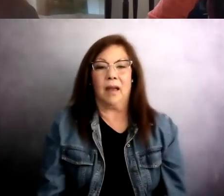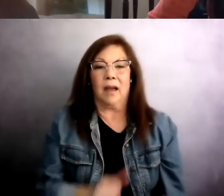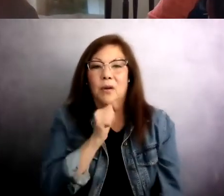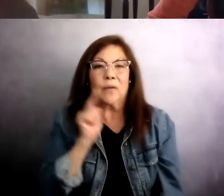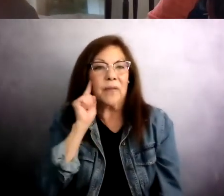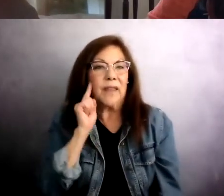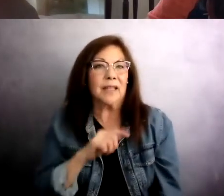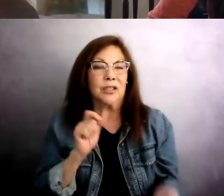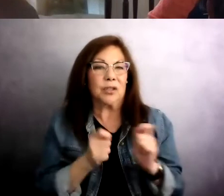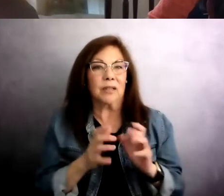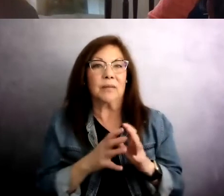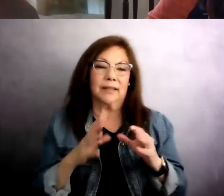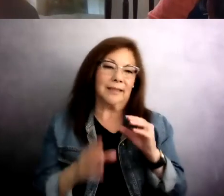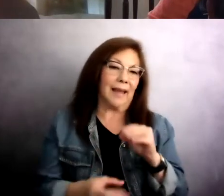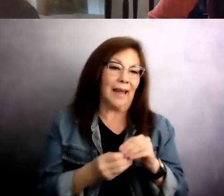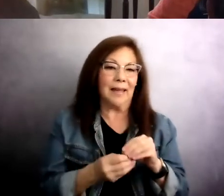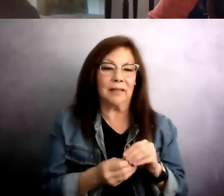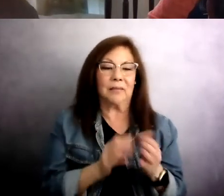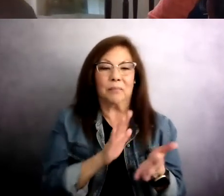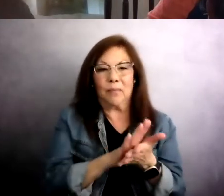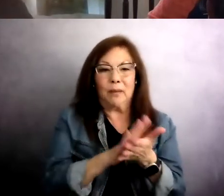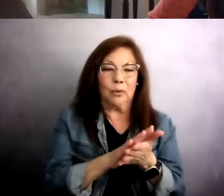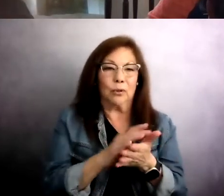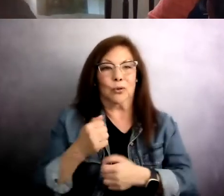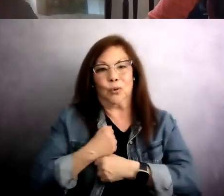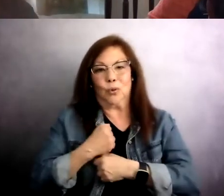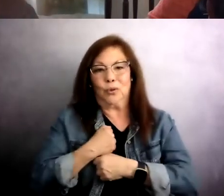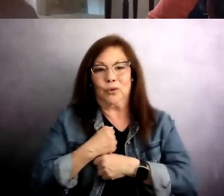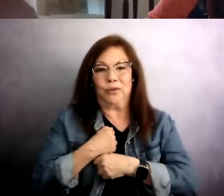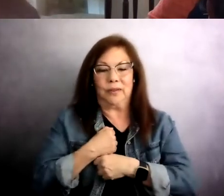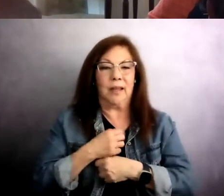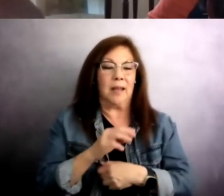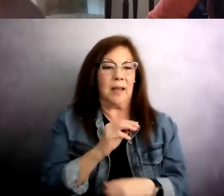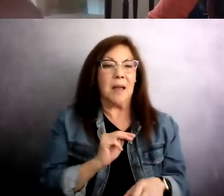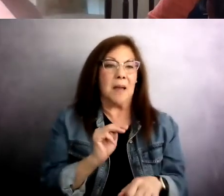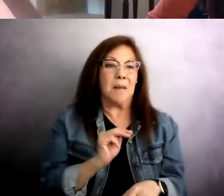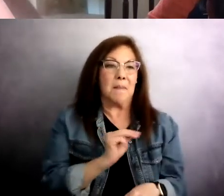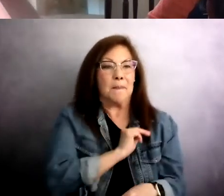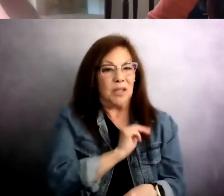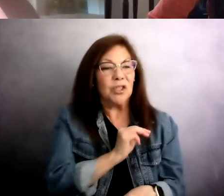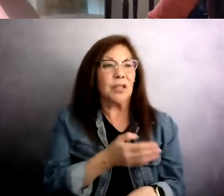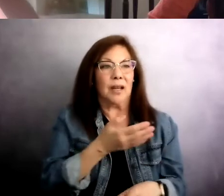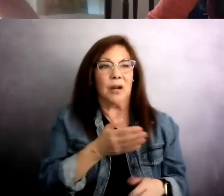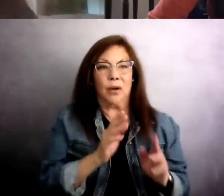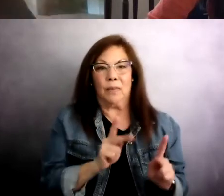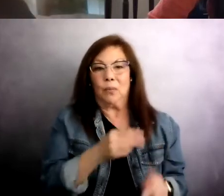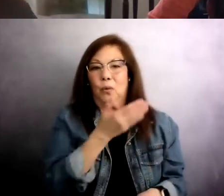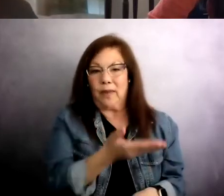except for adding some paper soldiers, the guns were there – my paper soldiers.